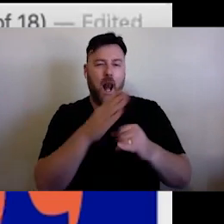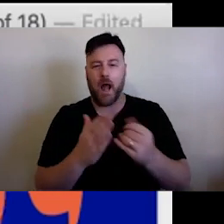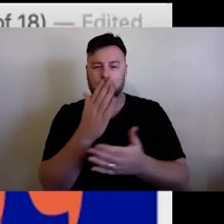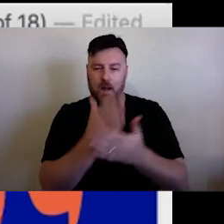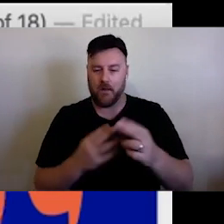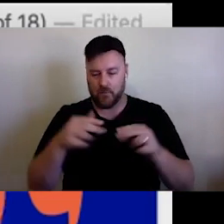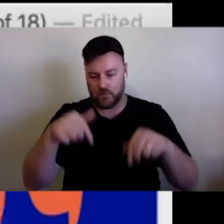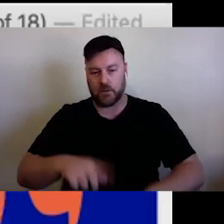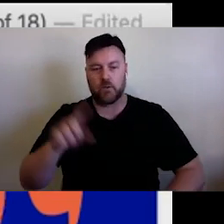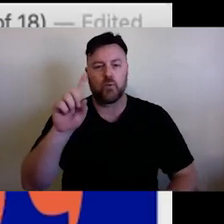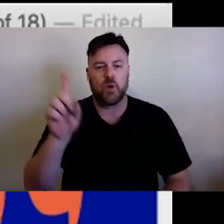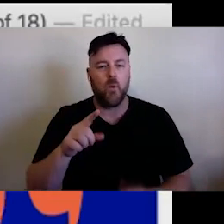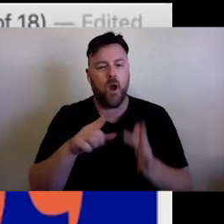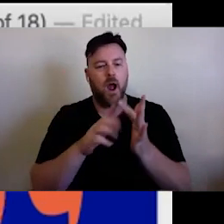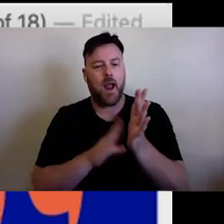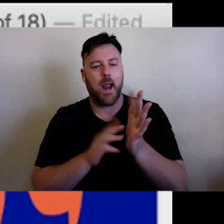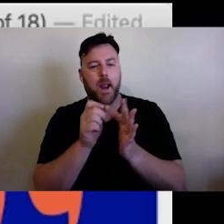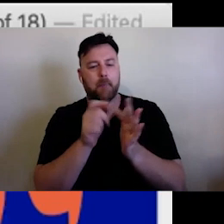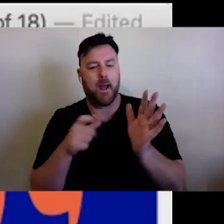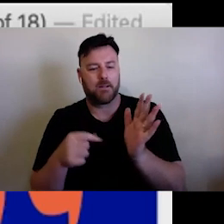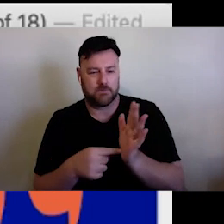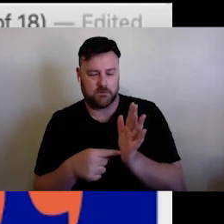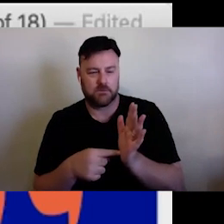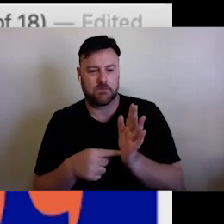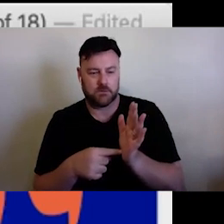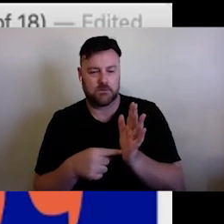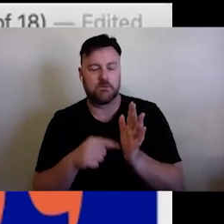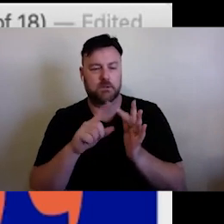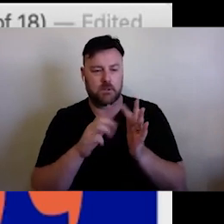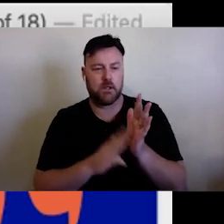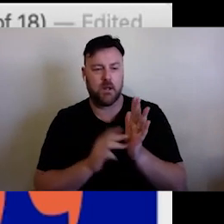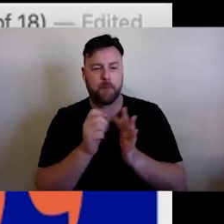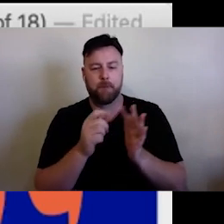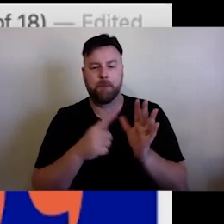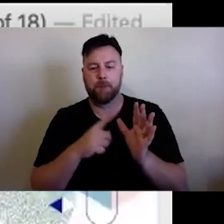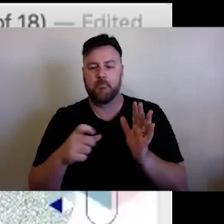The key point I want to make is that technology is more impactdful for